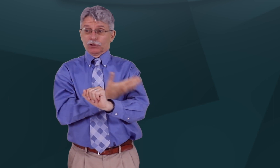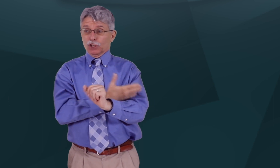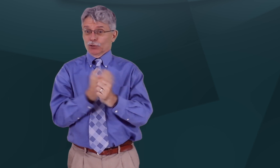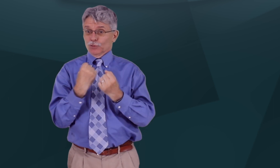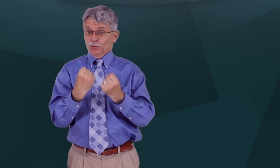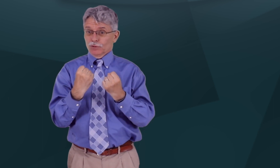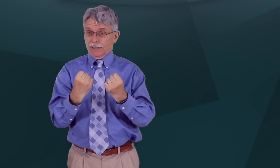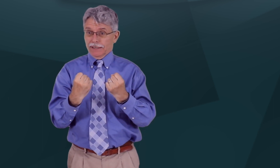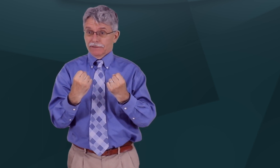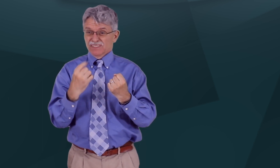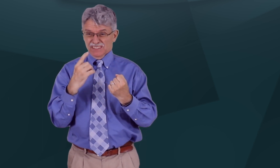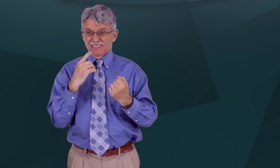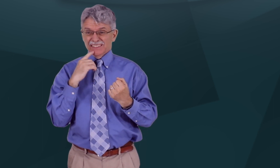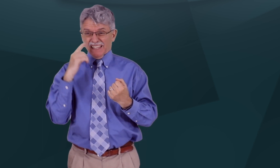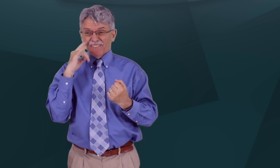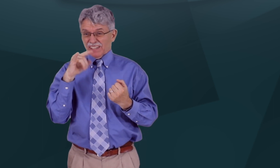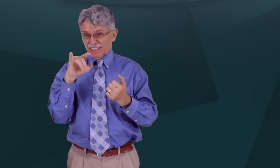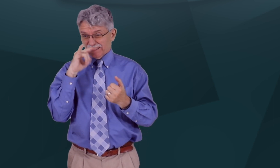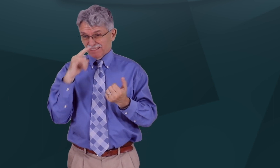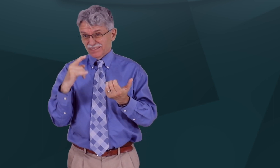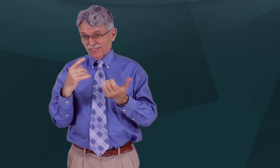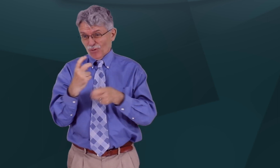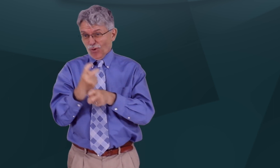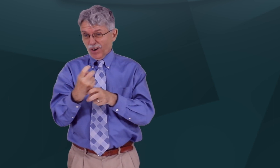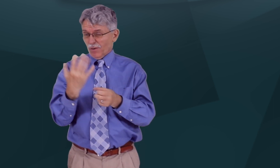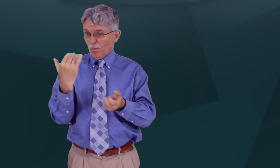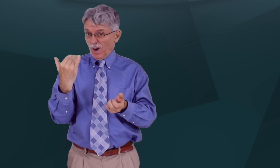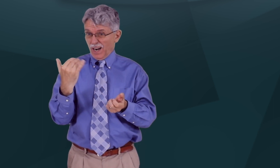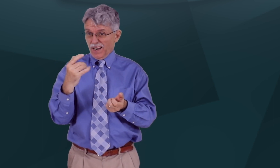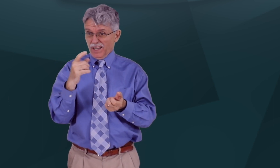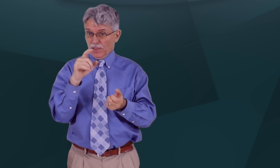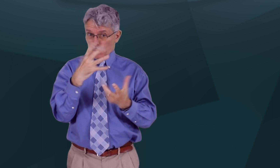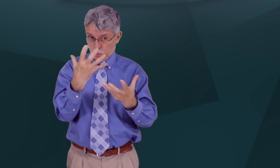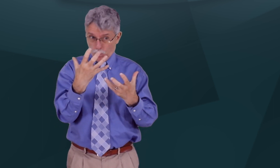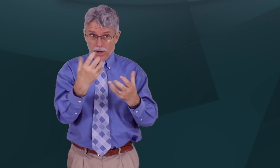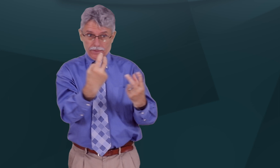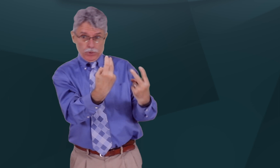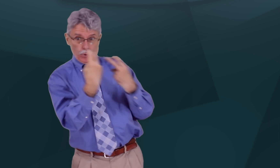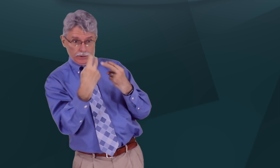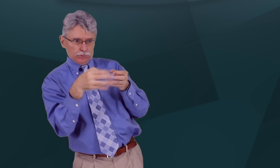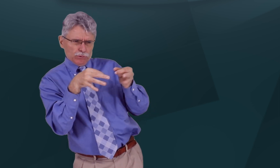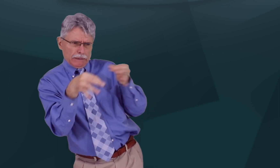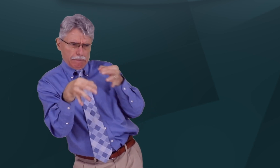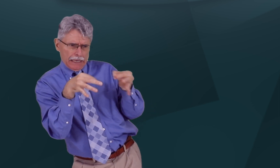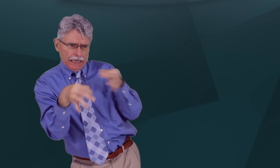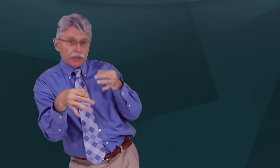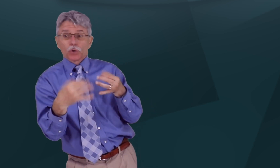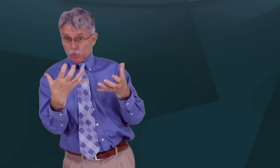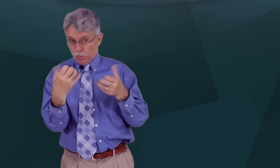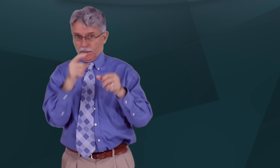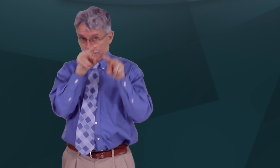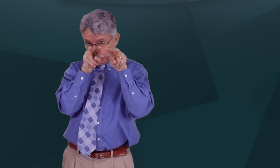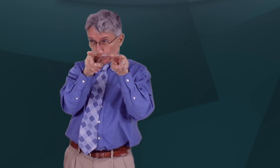I was teaching one of my daughters to drive and it's hard with deaf kids. Why? Because at some point you want them to look at you